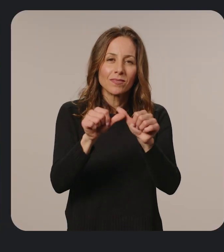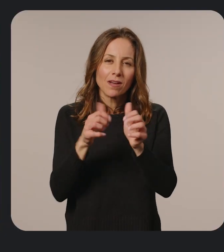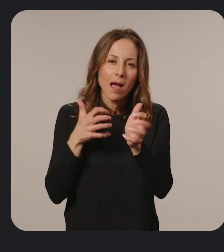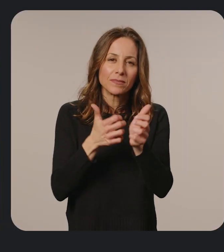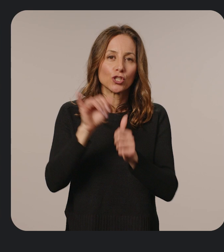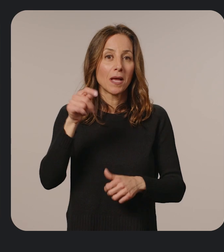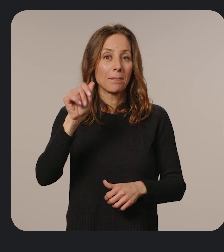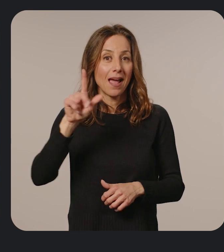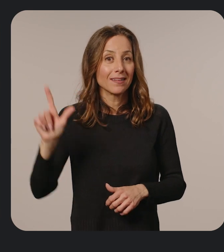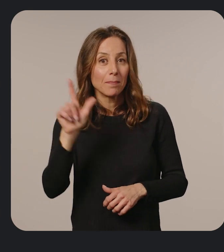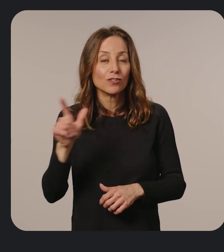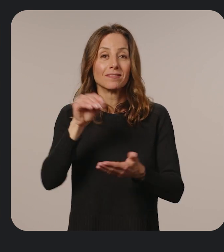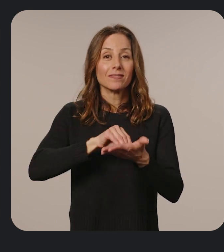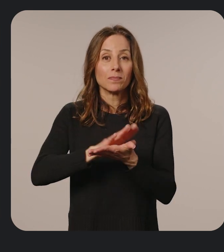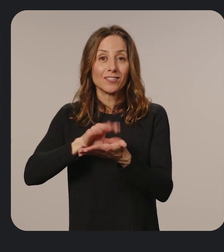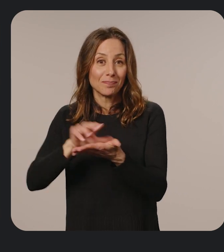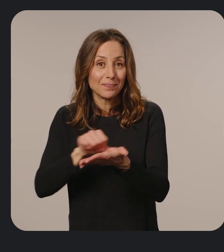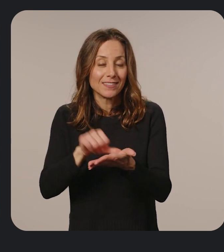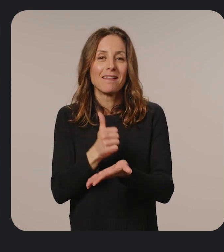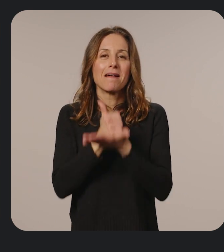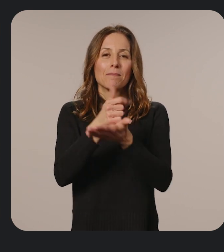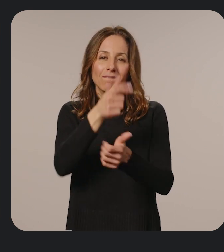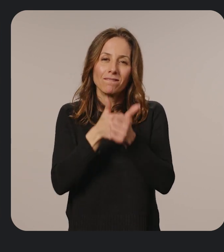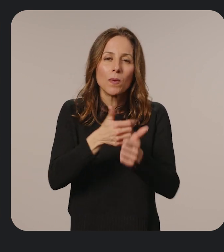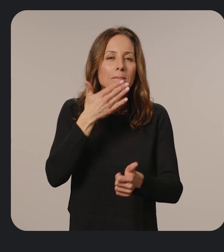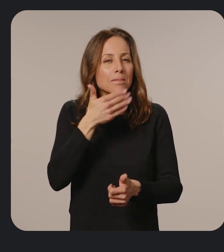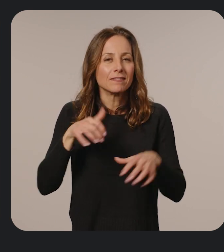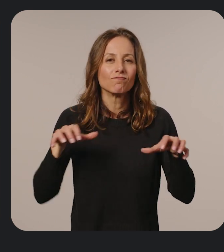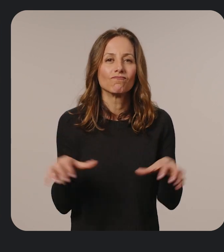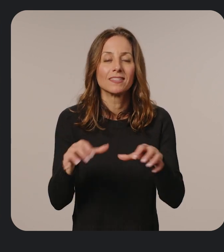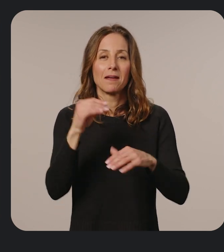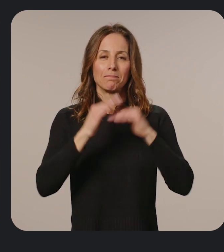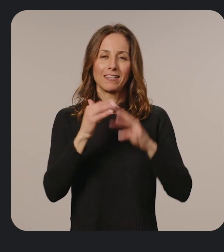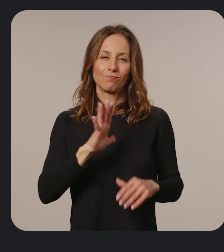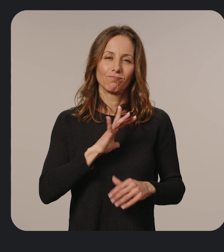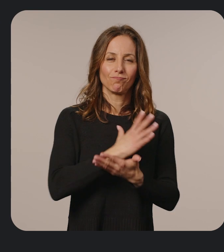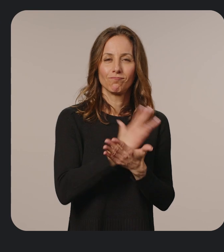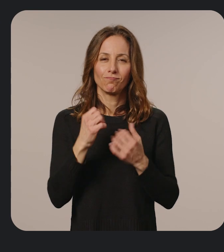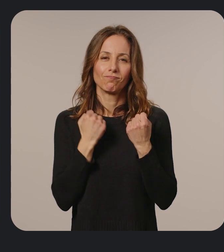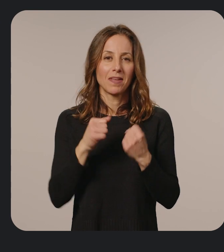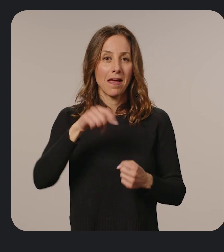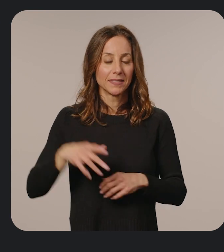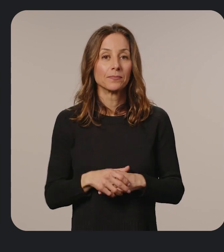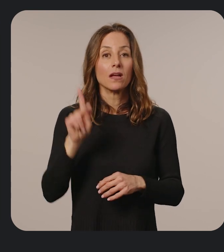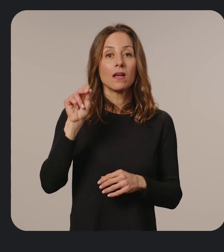We continue to update Jetpack libraries and documentation pages to help you follow best practices and build robust apps.